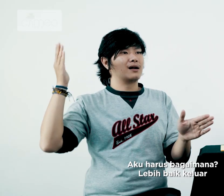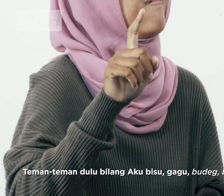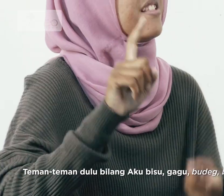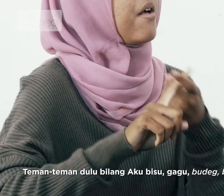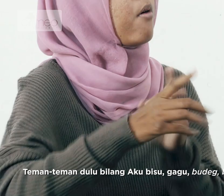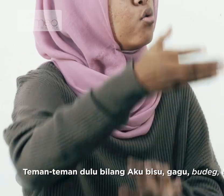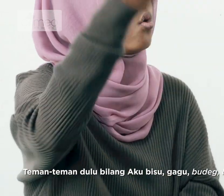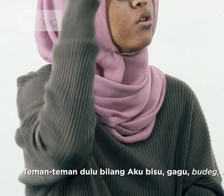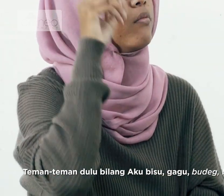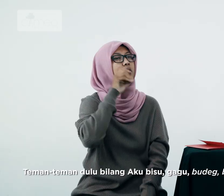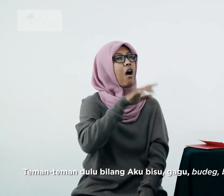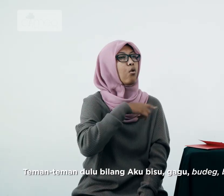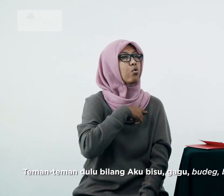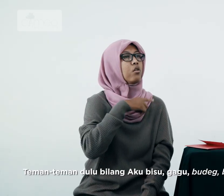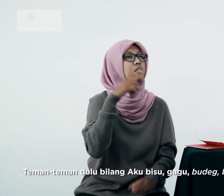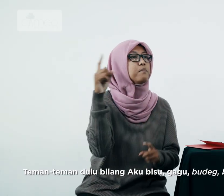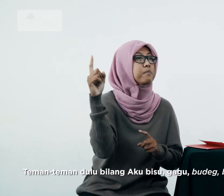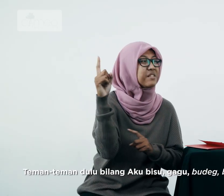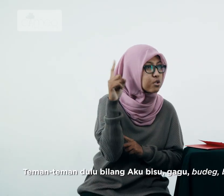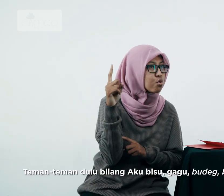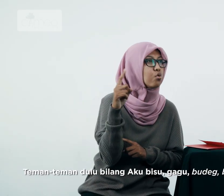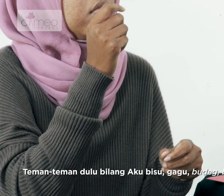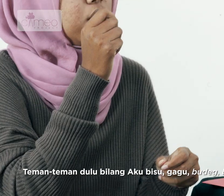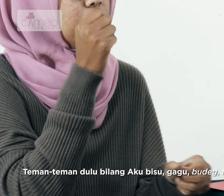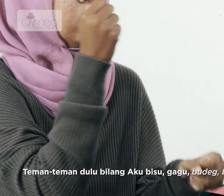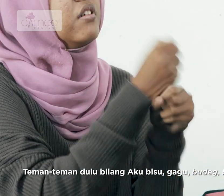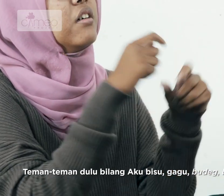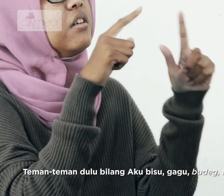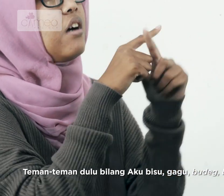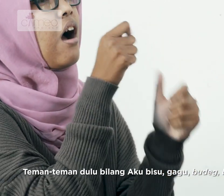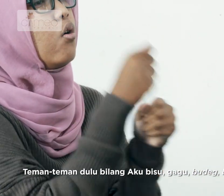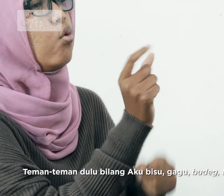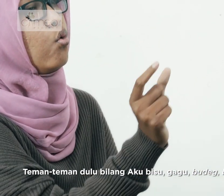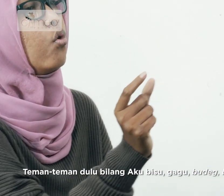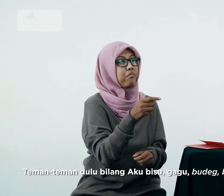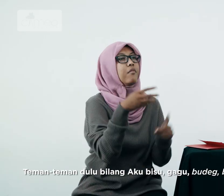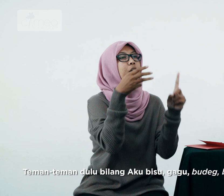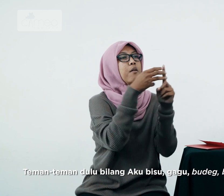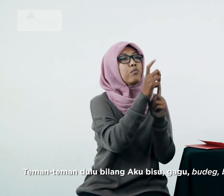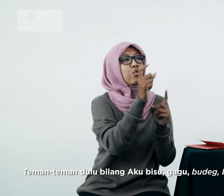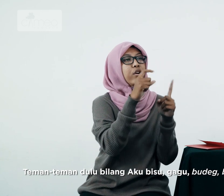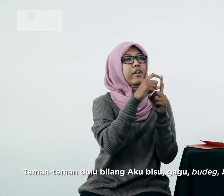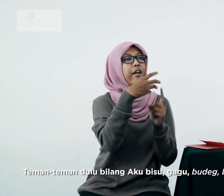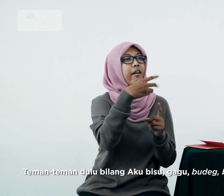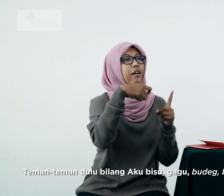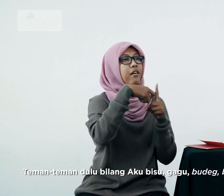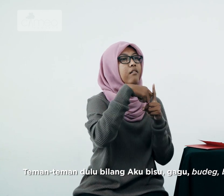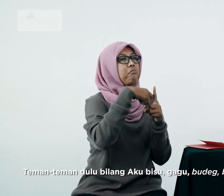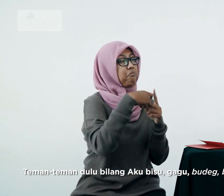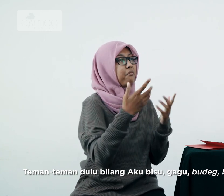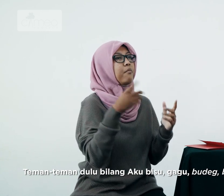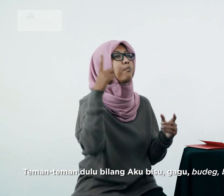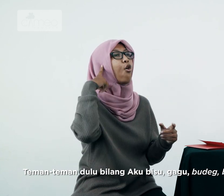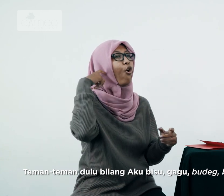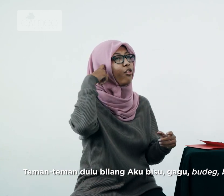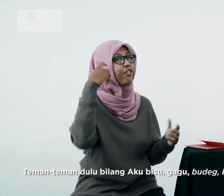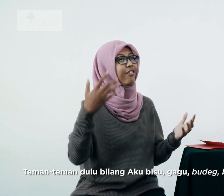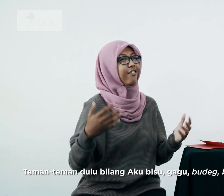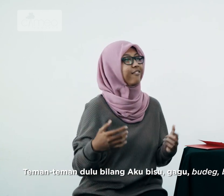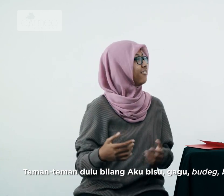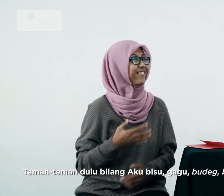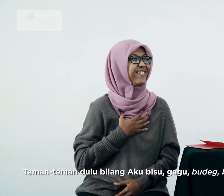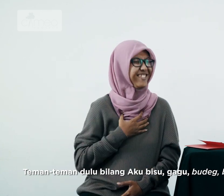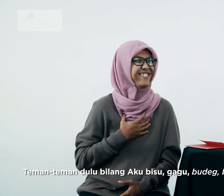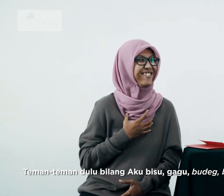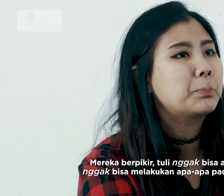Friends called me mute, dumb, deaf, slow. And it hurt my heart.